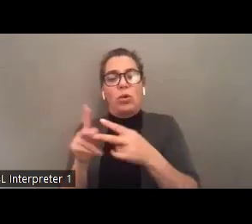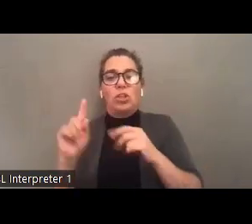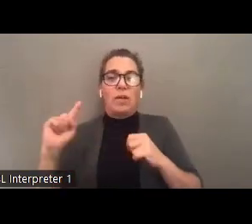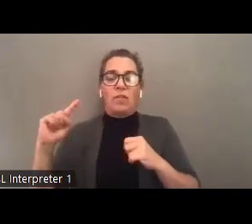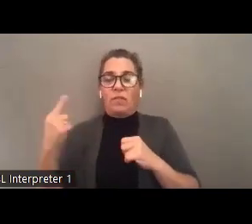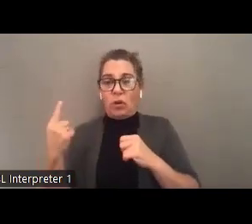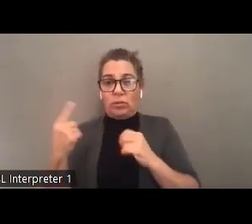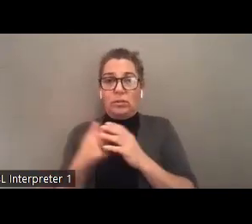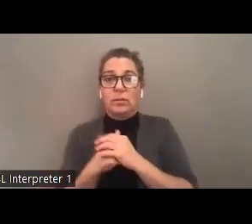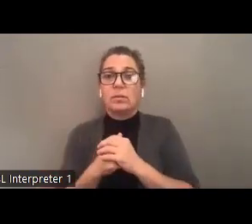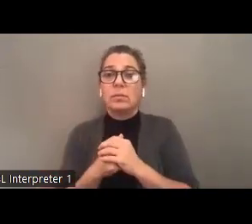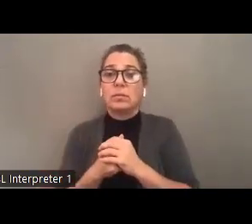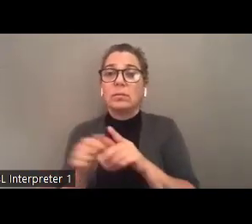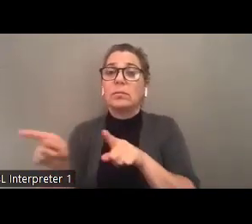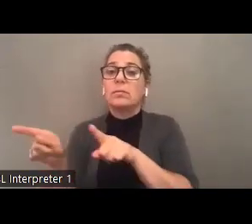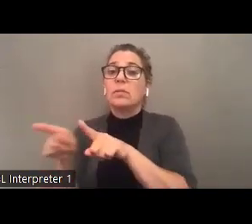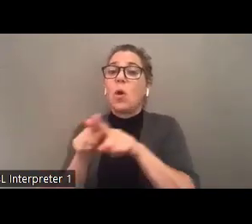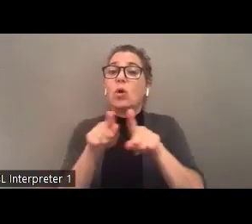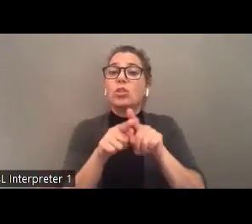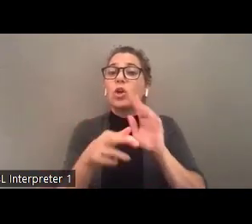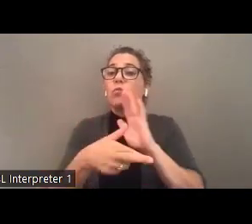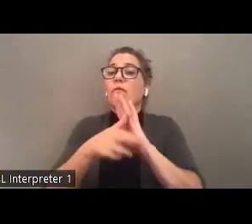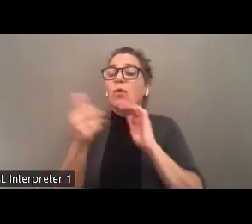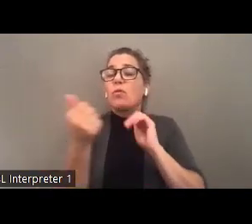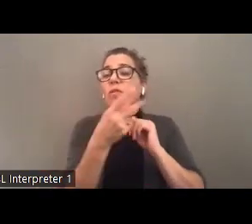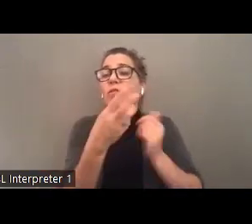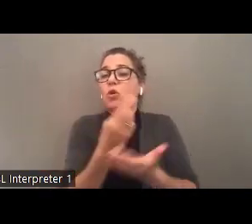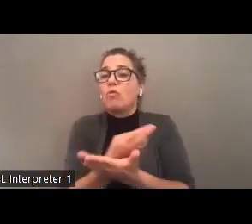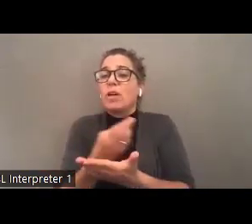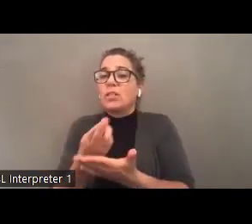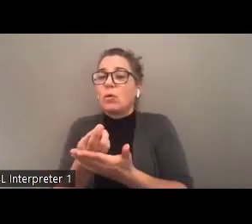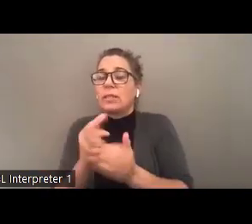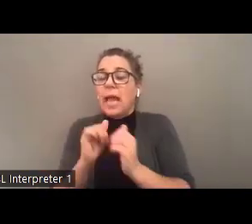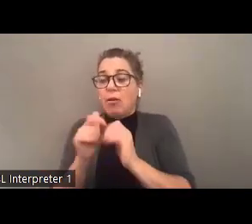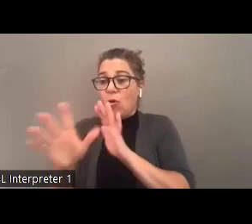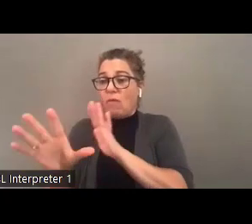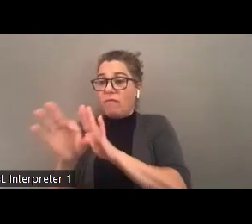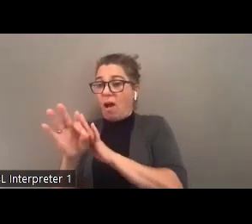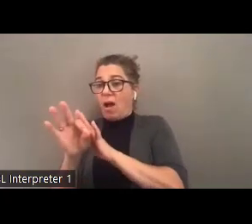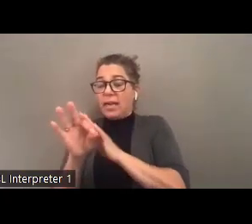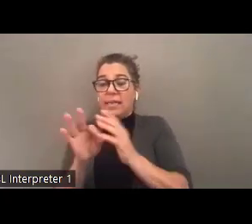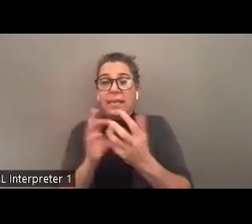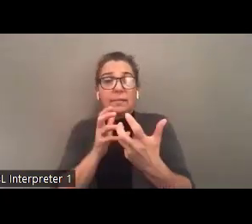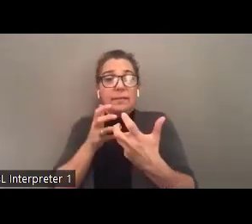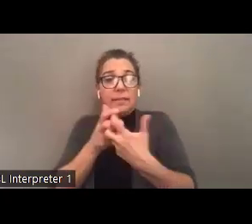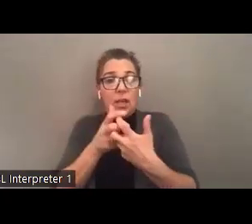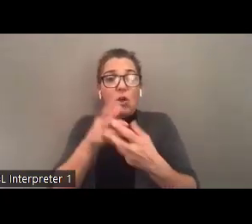We also reviewed a number of resources for finding and selecting an appropriate data repository.